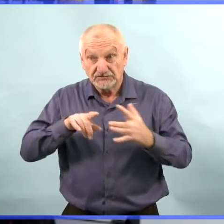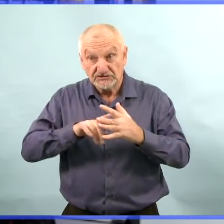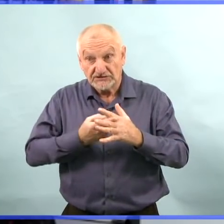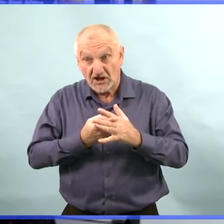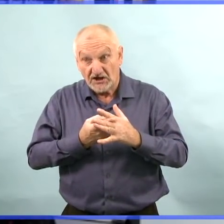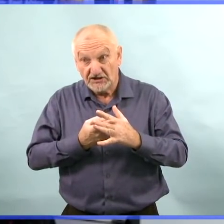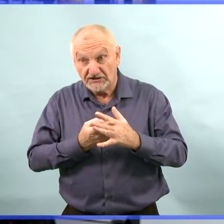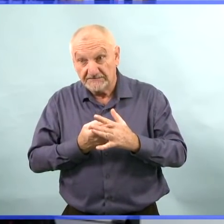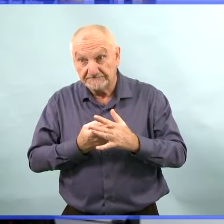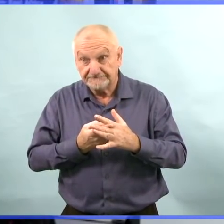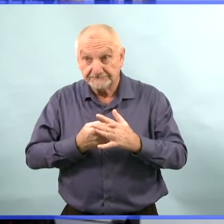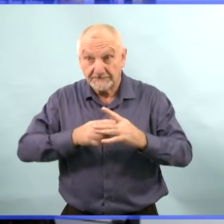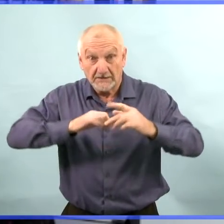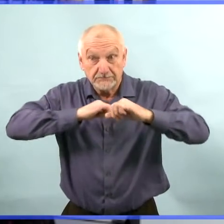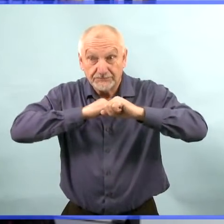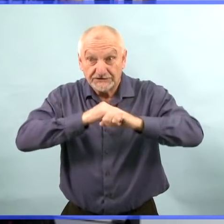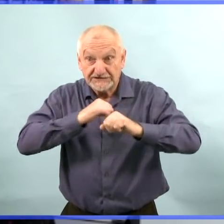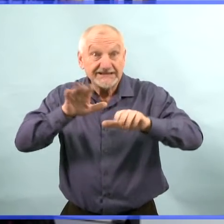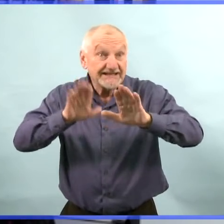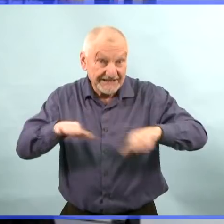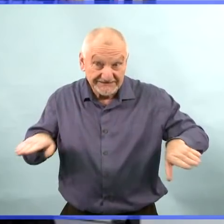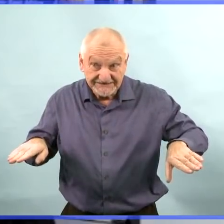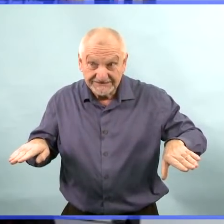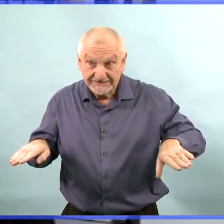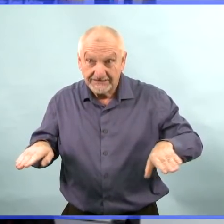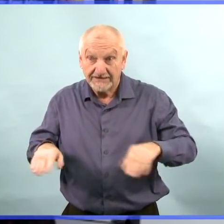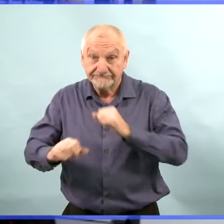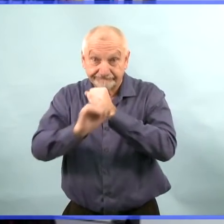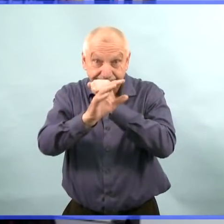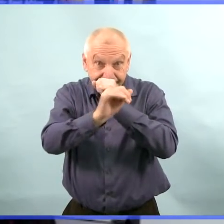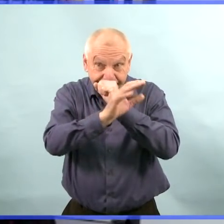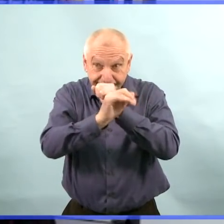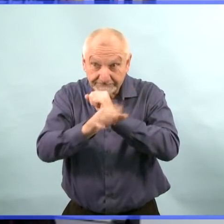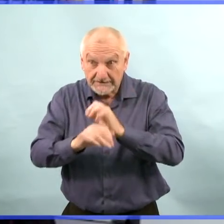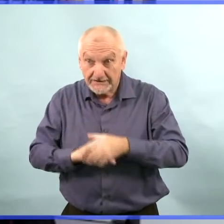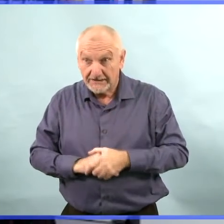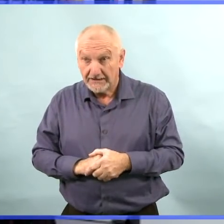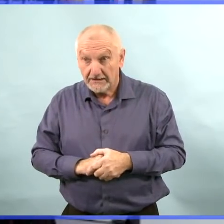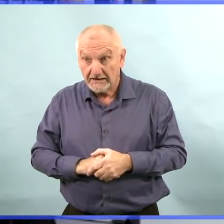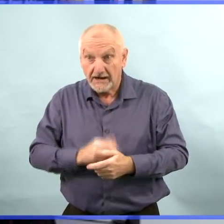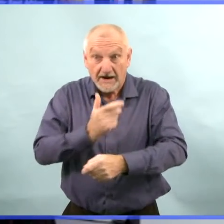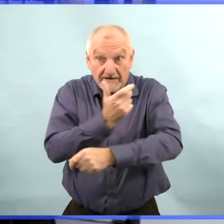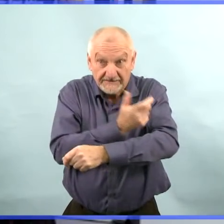immunizing children age 5 to 11 across manitoba we are seeing very good uptake